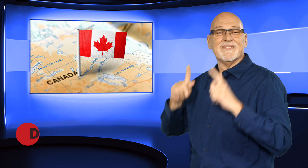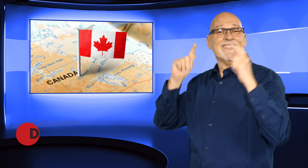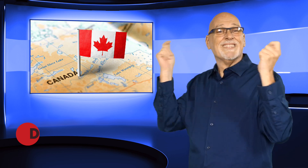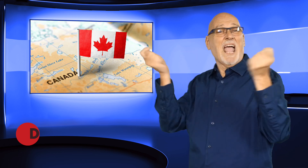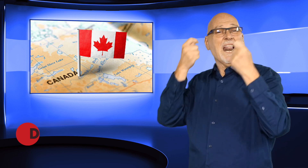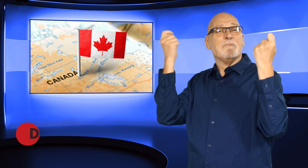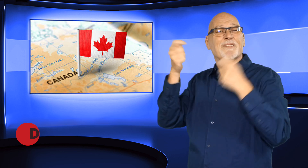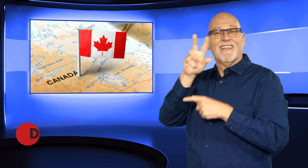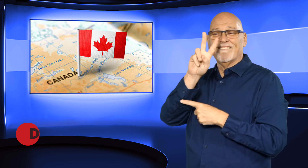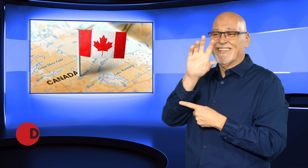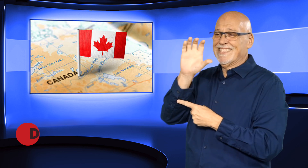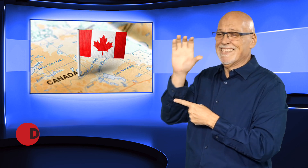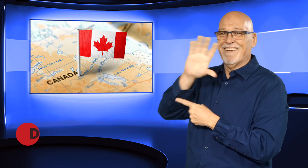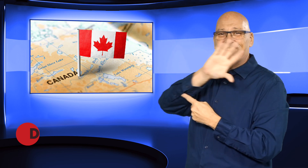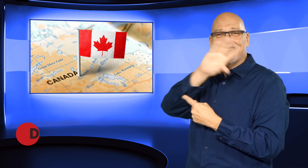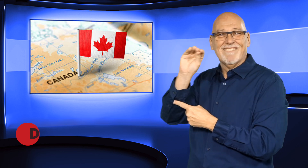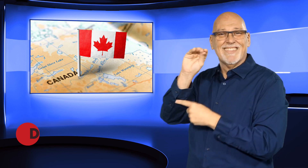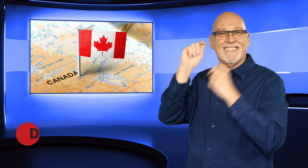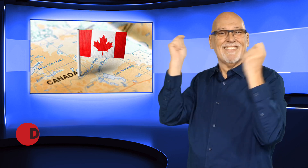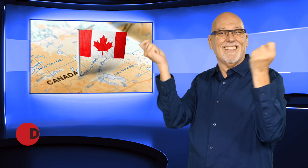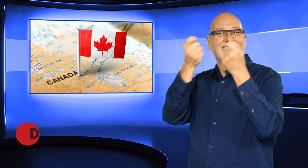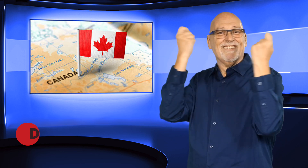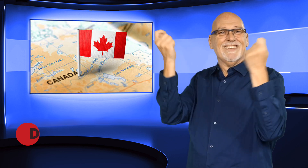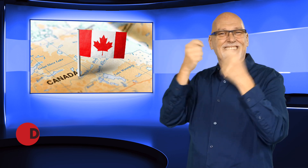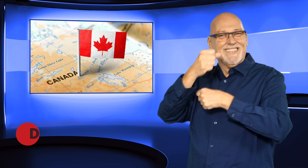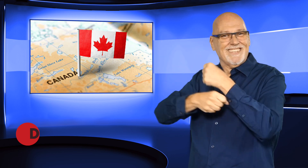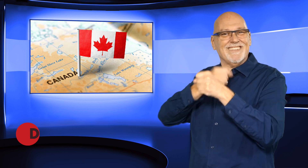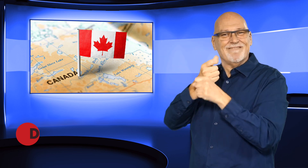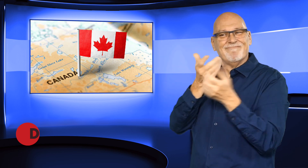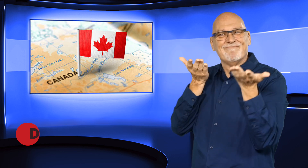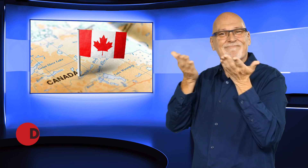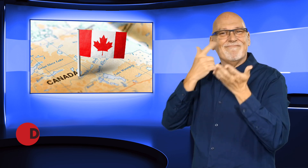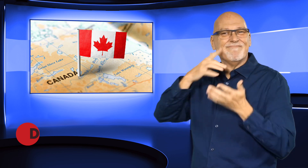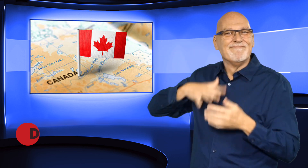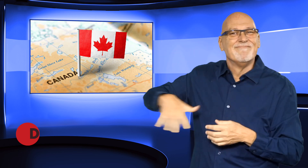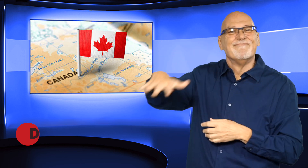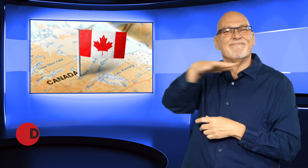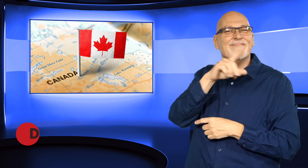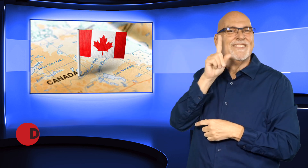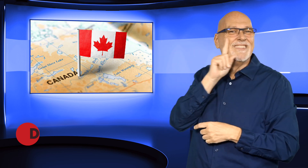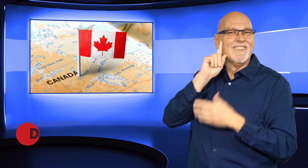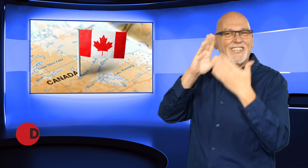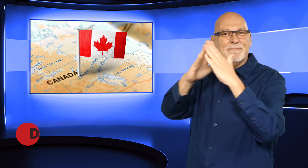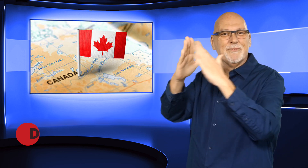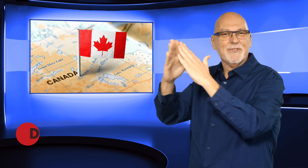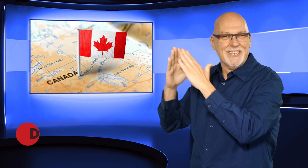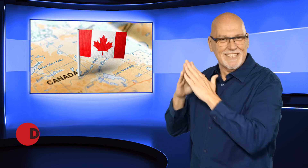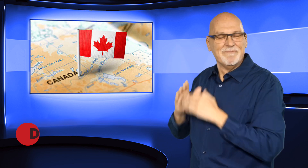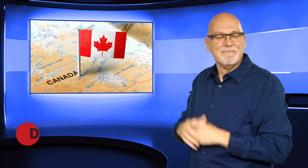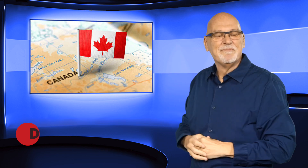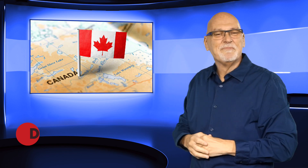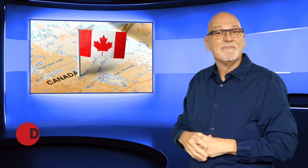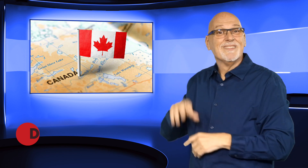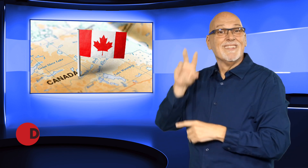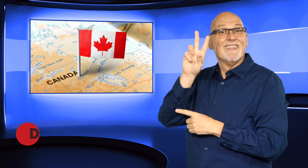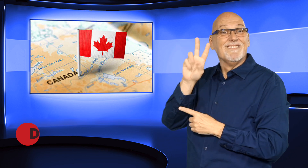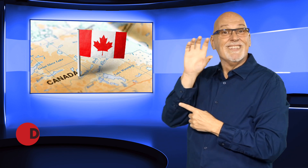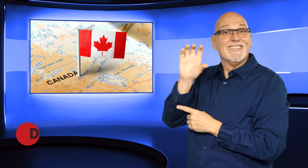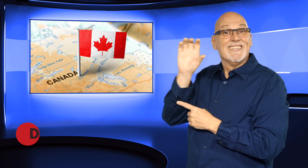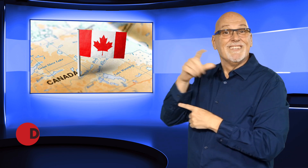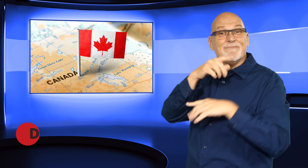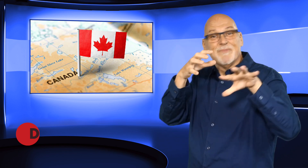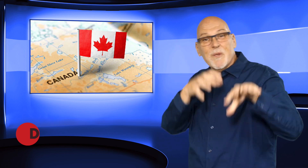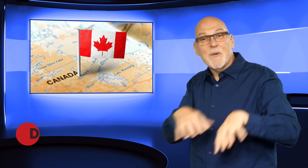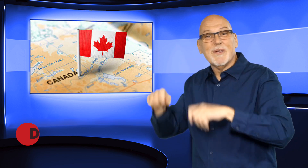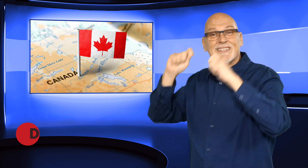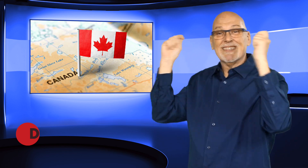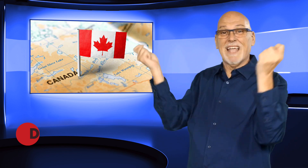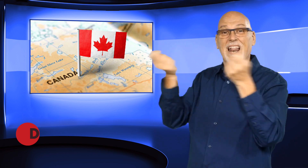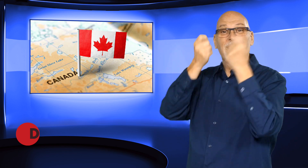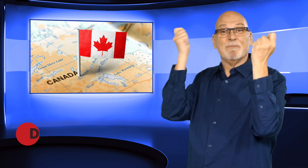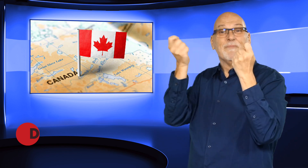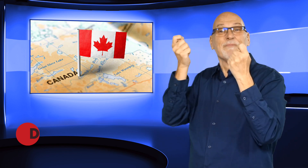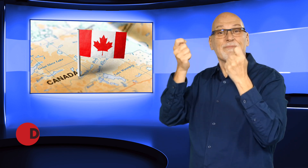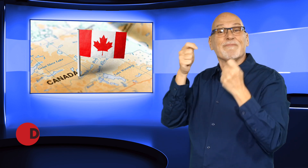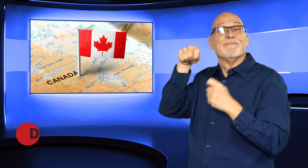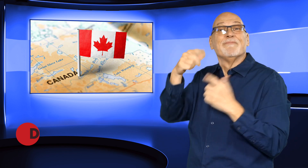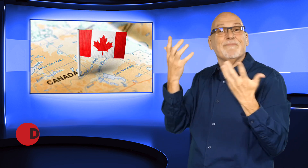[ANSELMO]: To celebrate VCC’s 50th year of serving the Deaf Community,